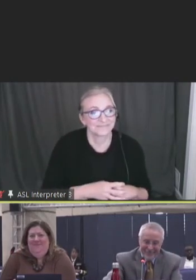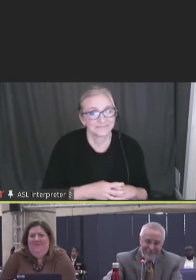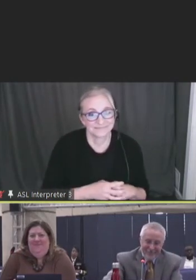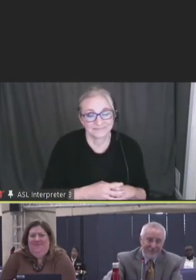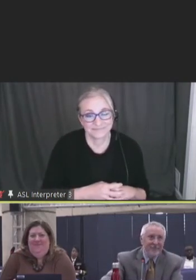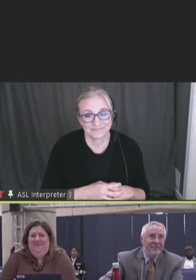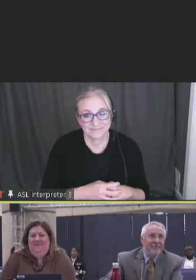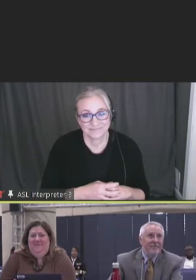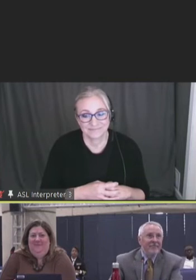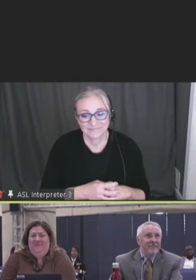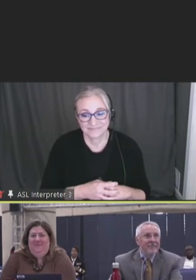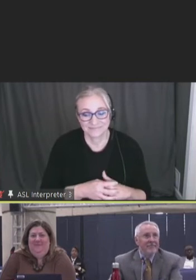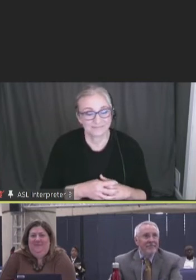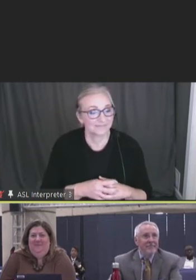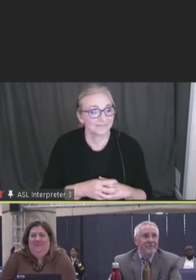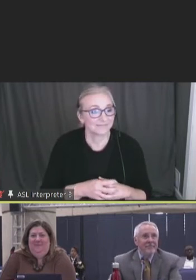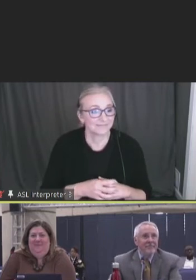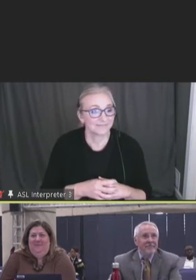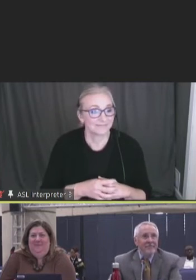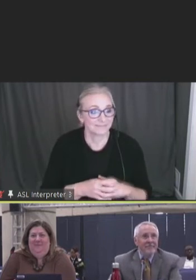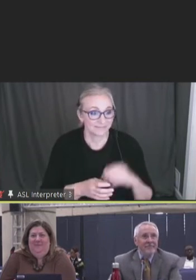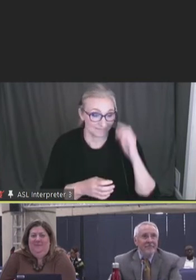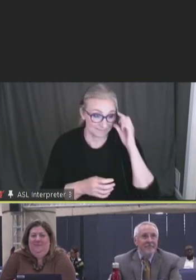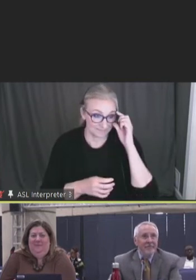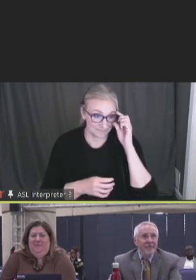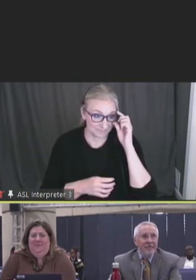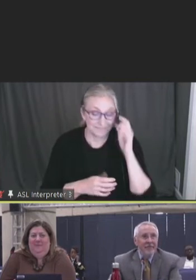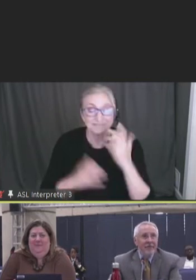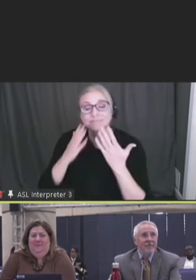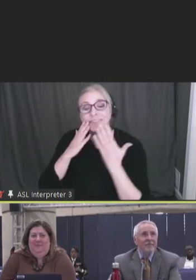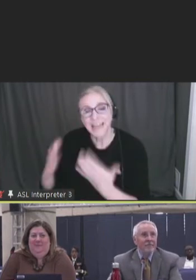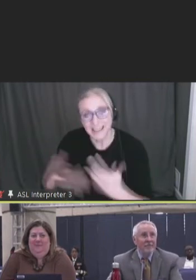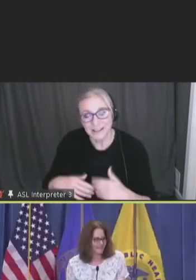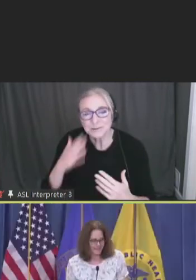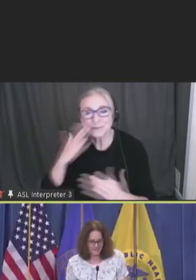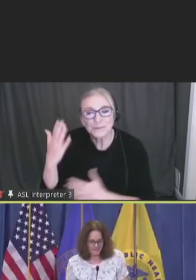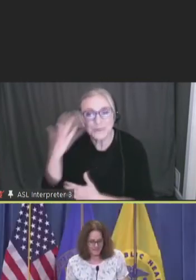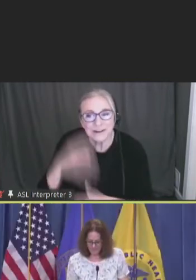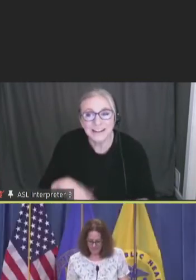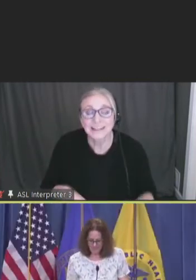Nicola Klein: Great. Thank you very much. Good morning.